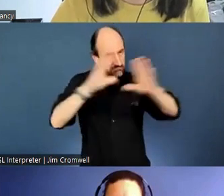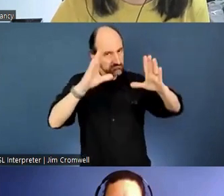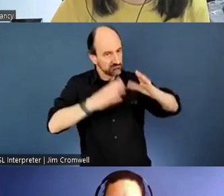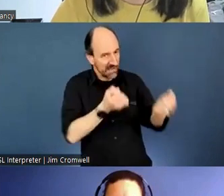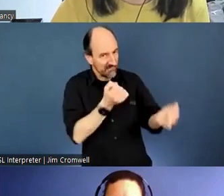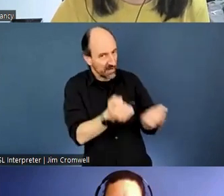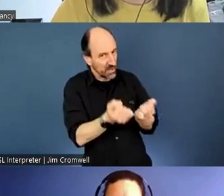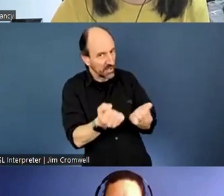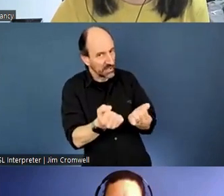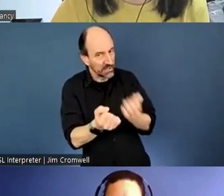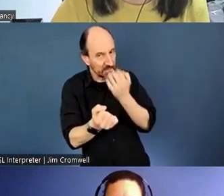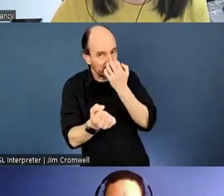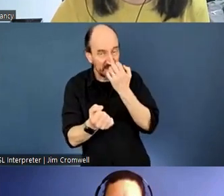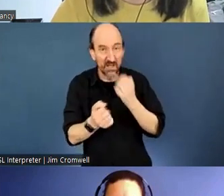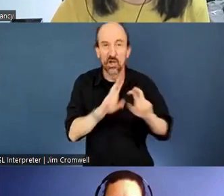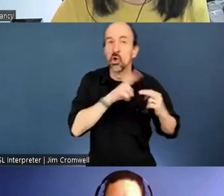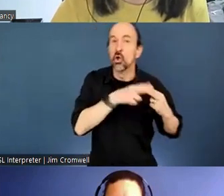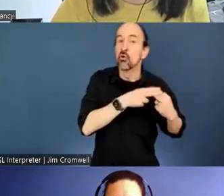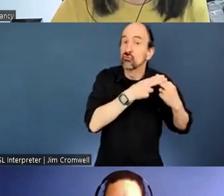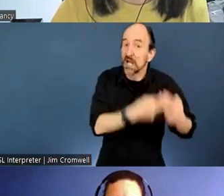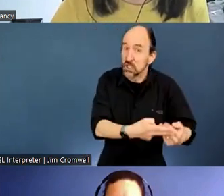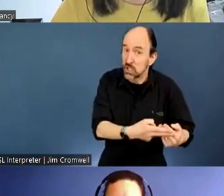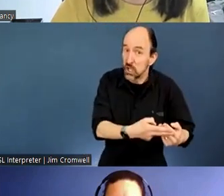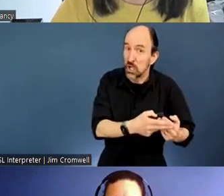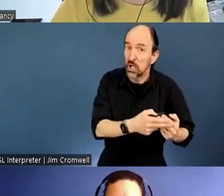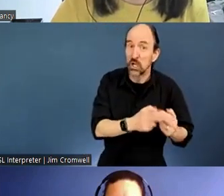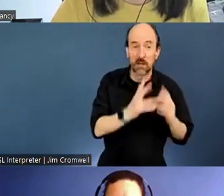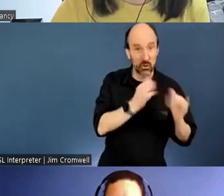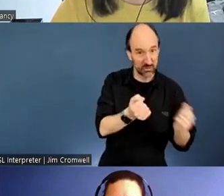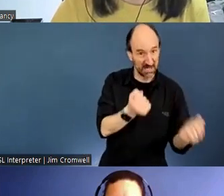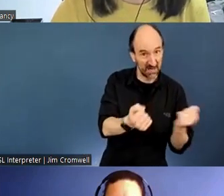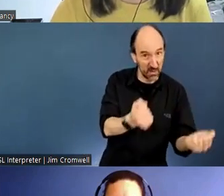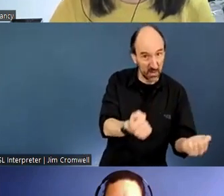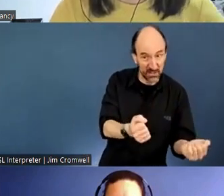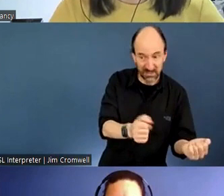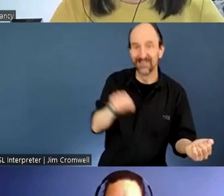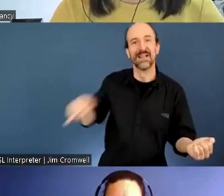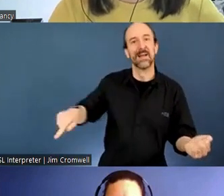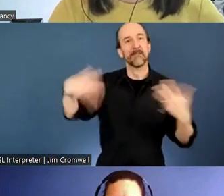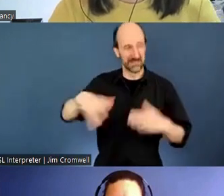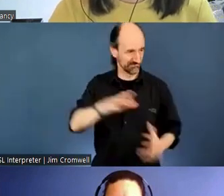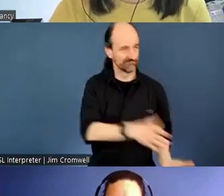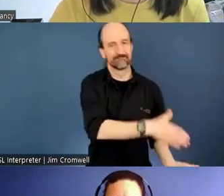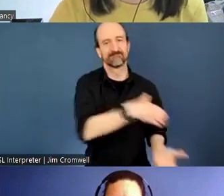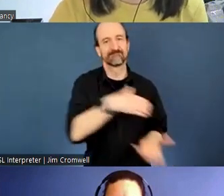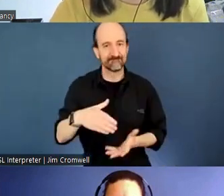monitoring and evaluation is in tended to do. They were able to determine whether the change is there and